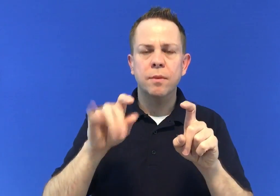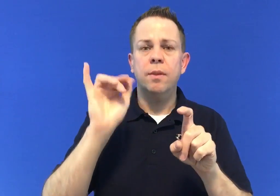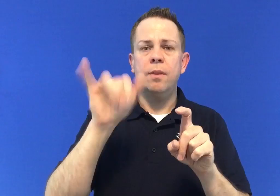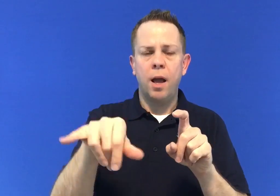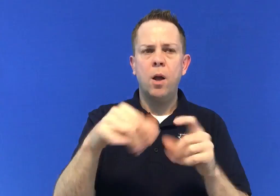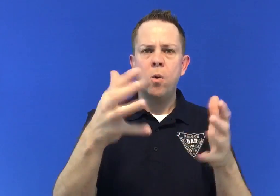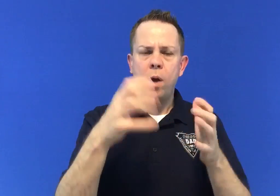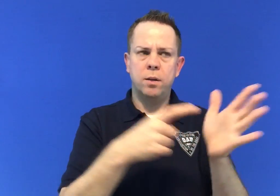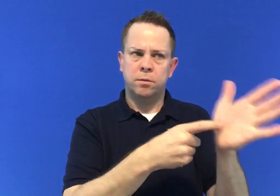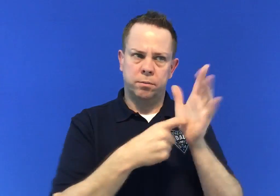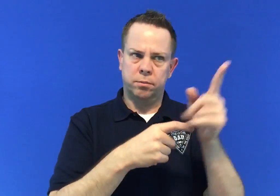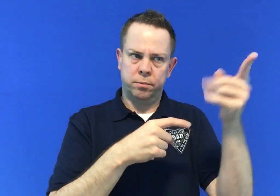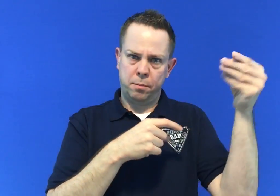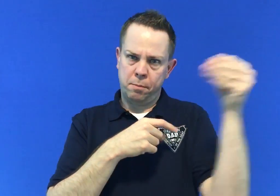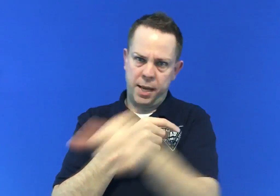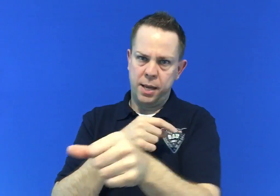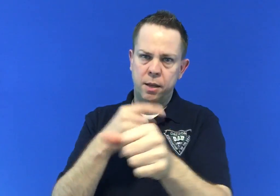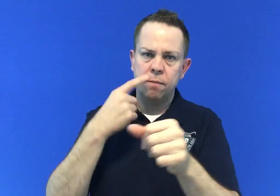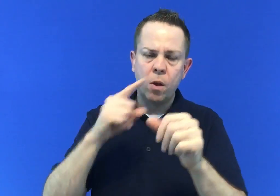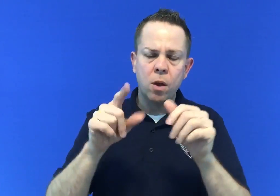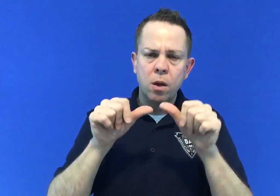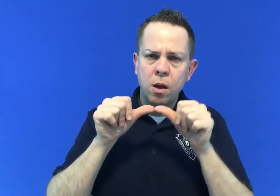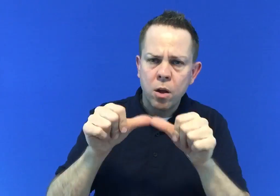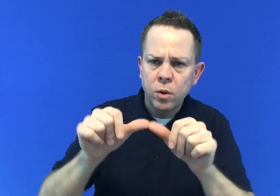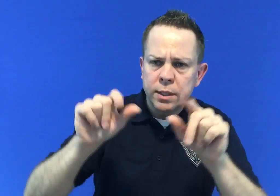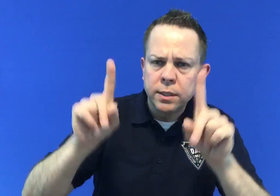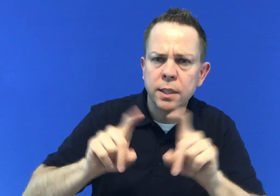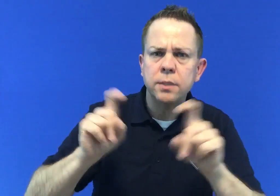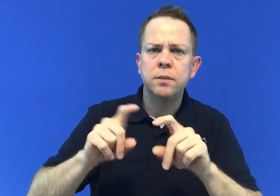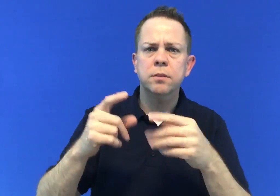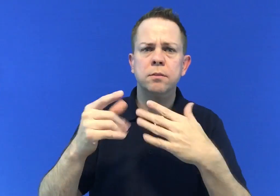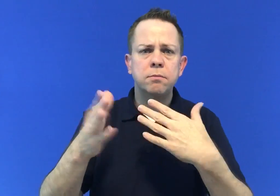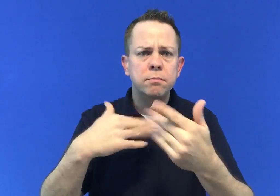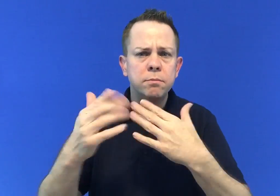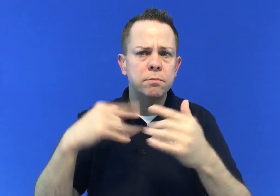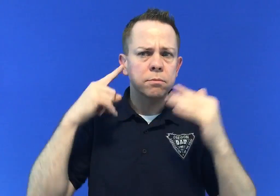They want them to mandate paying for ongoing testing